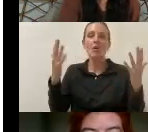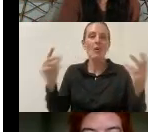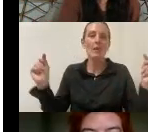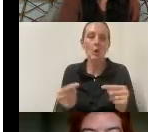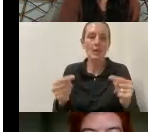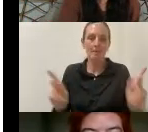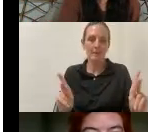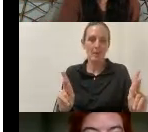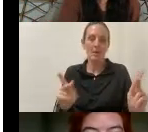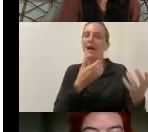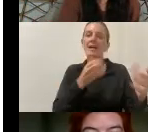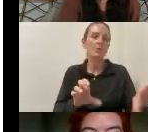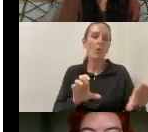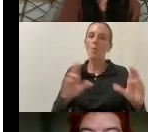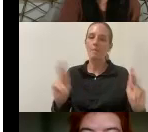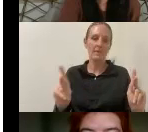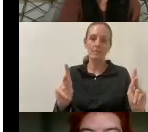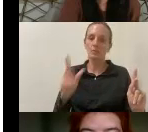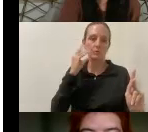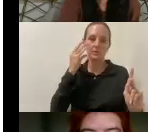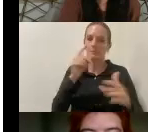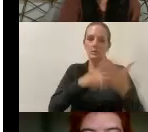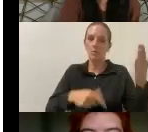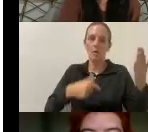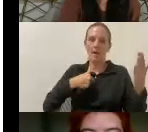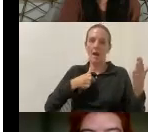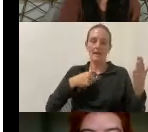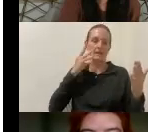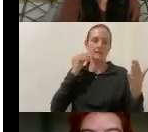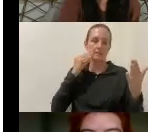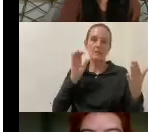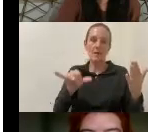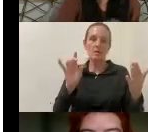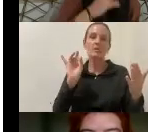I don't want anyone to go through what I went through ever again, that was awful.